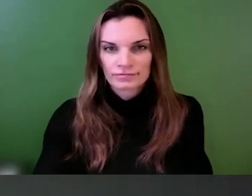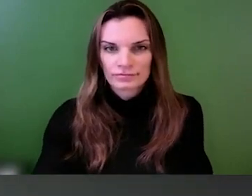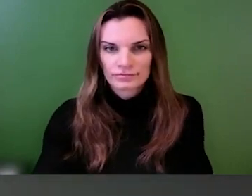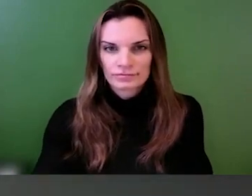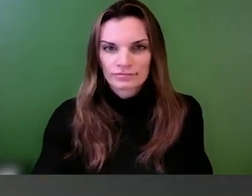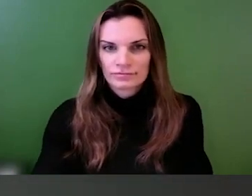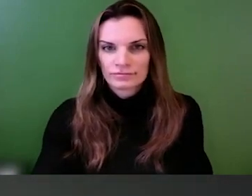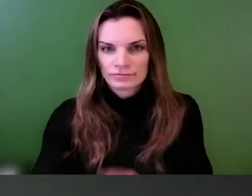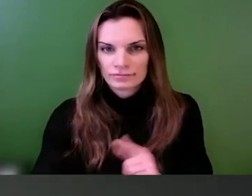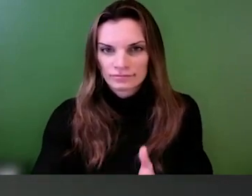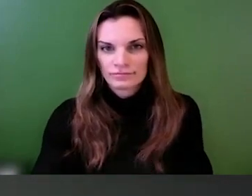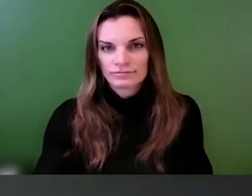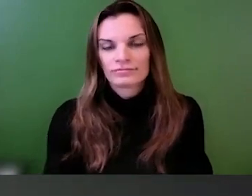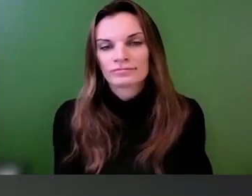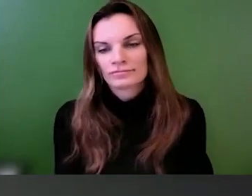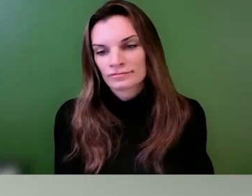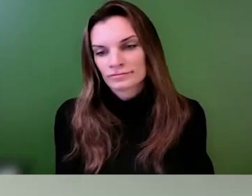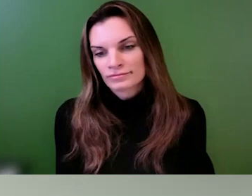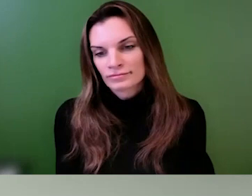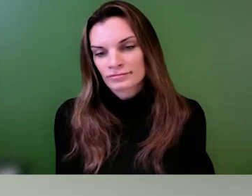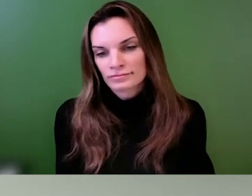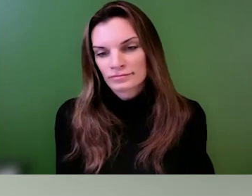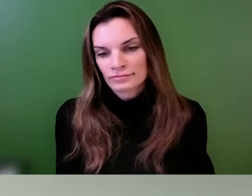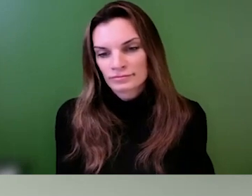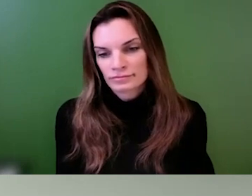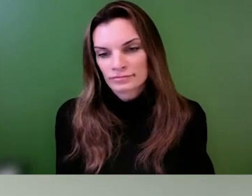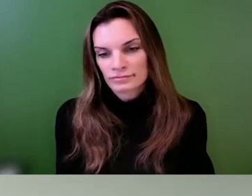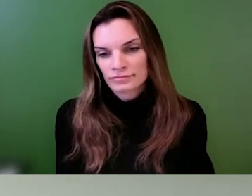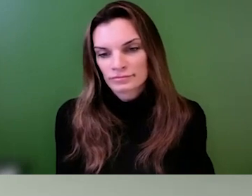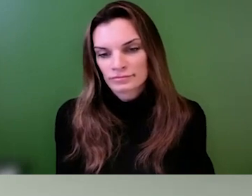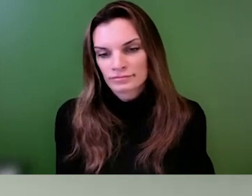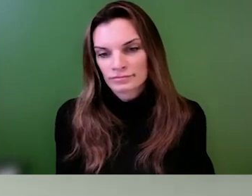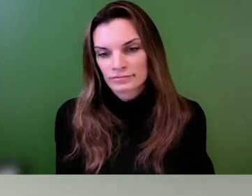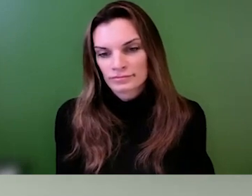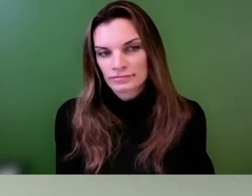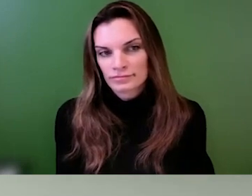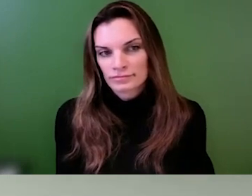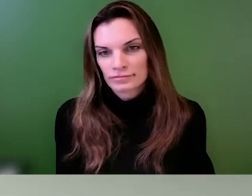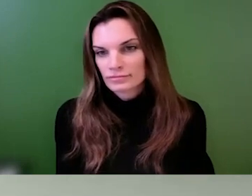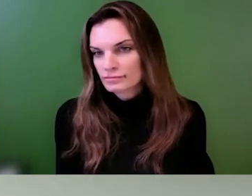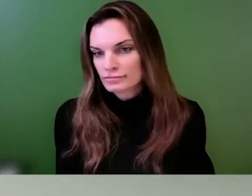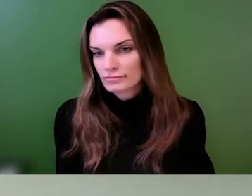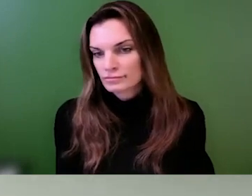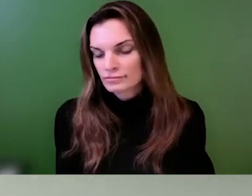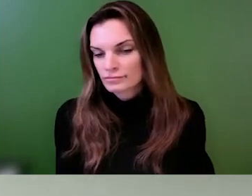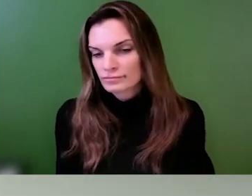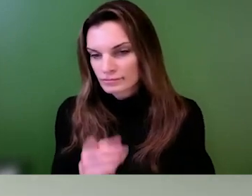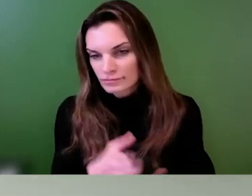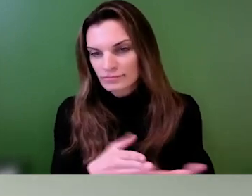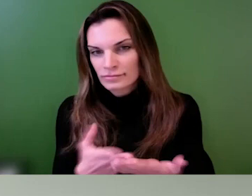you, Lisa. LISA McCORKELL: Jeremy I